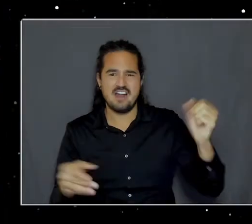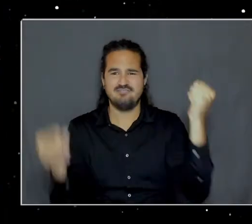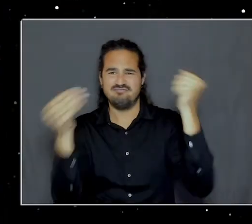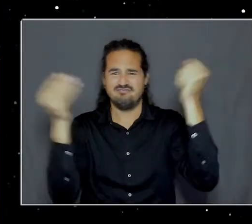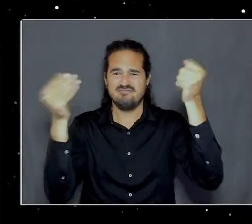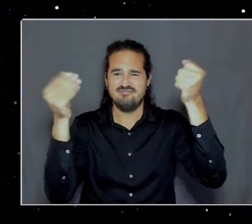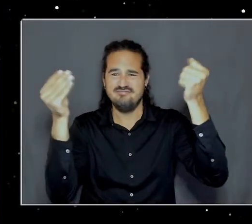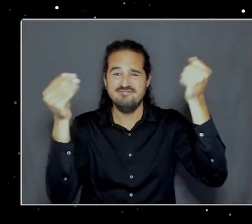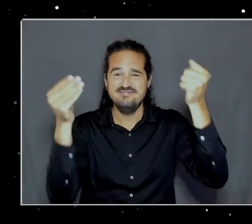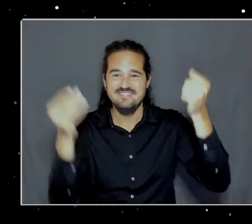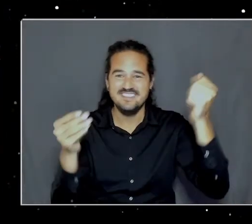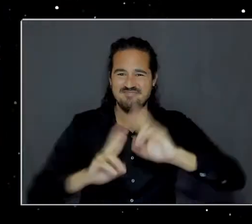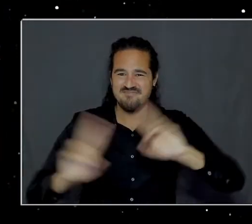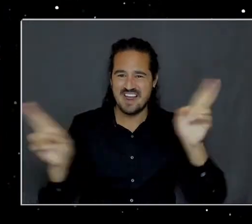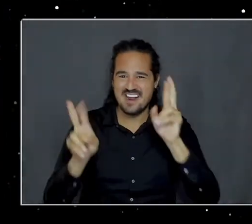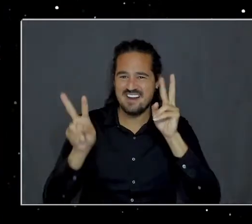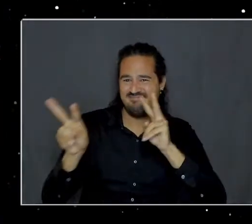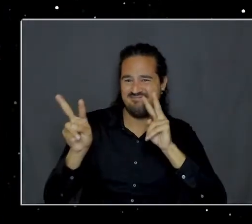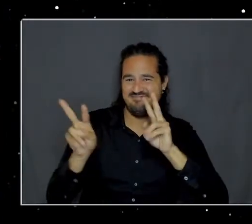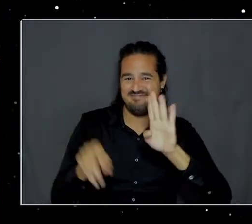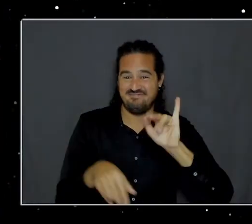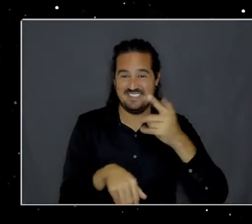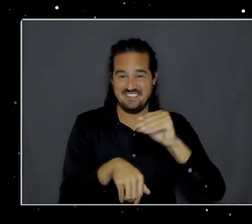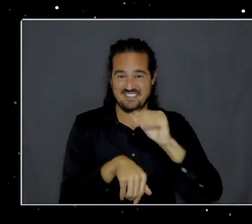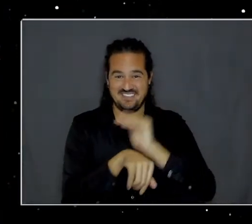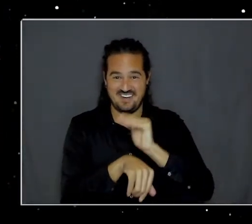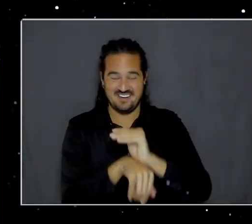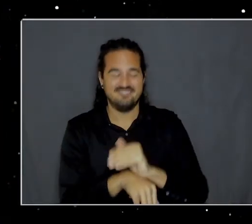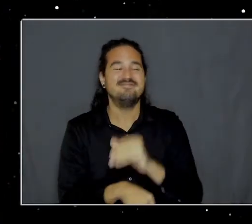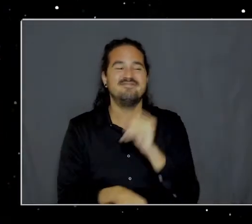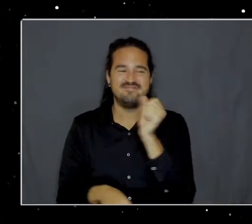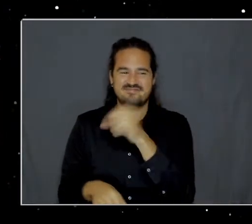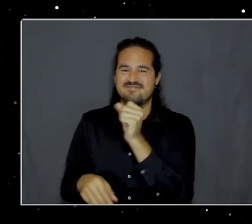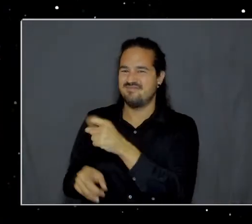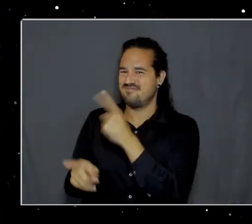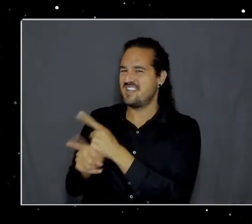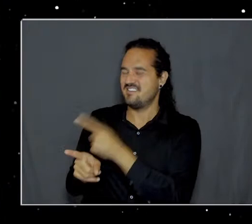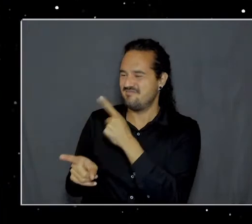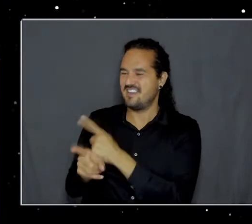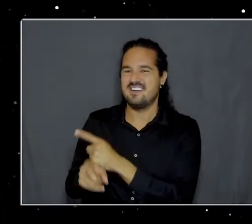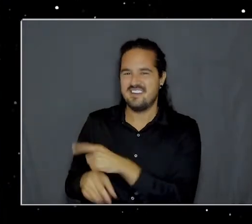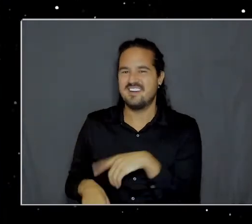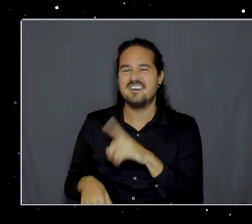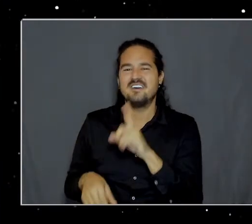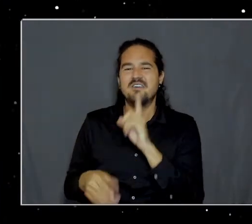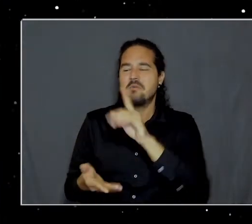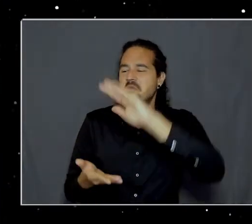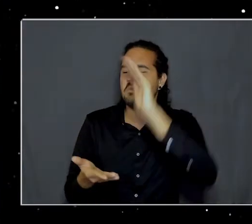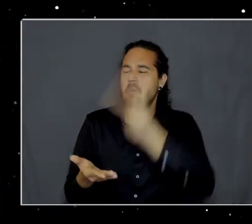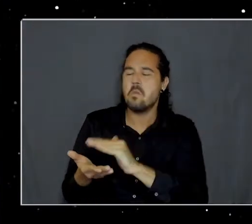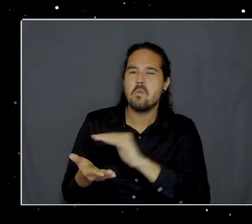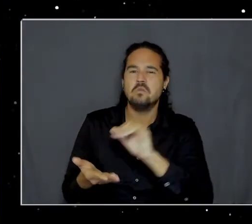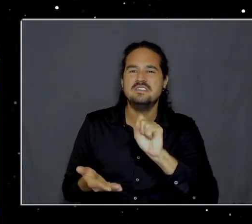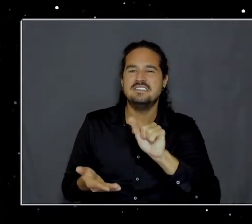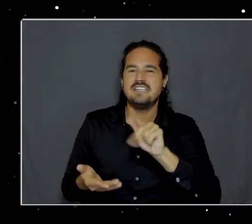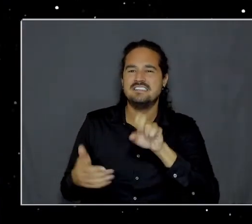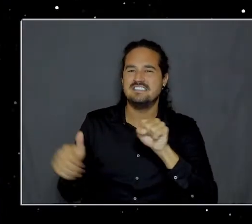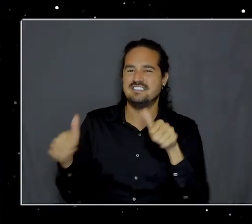EULA SCOTT BYNOE: I JUST HAVE A BOOK.